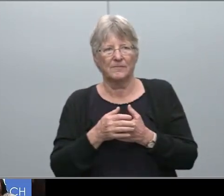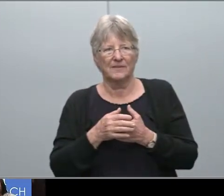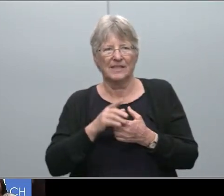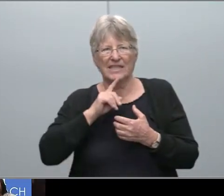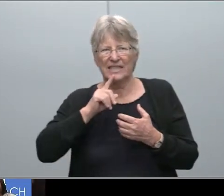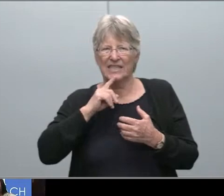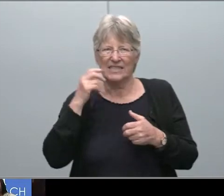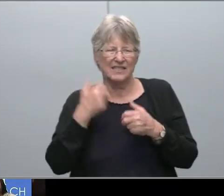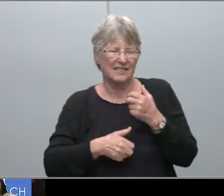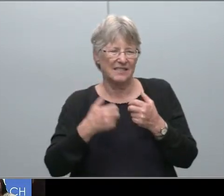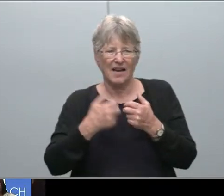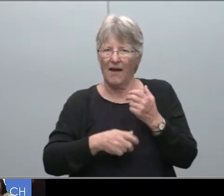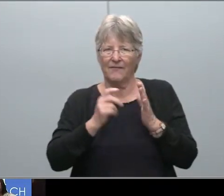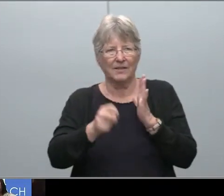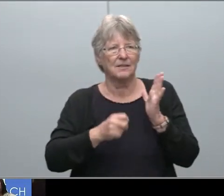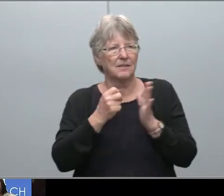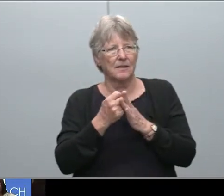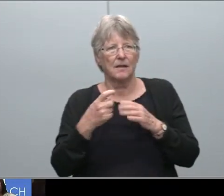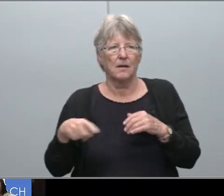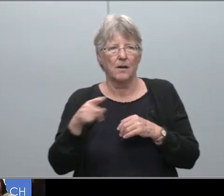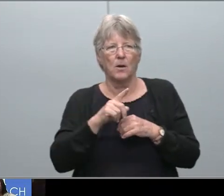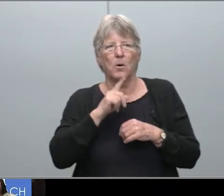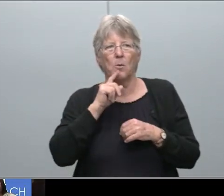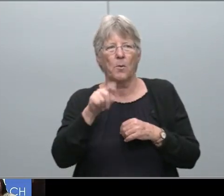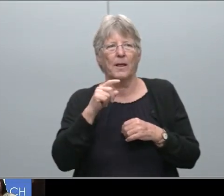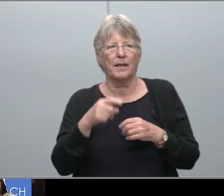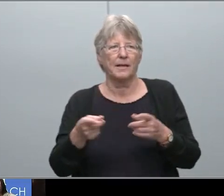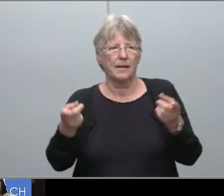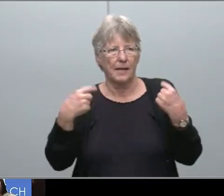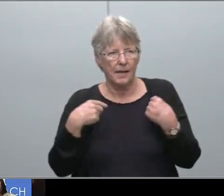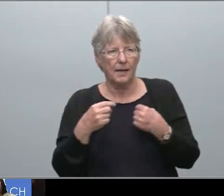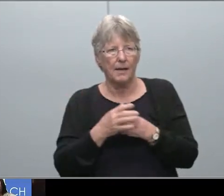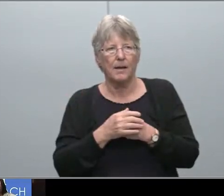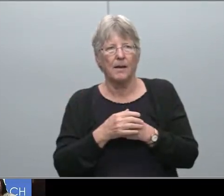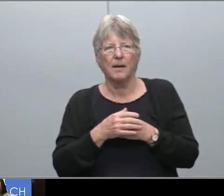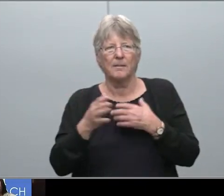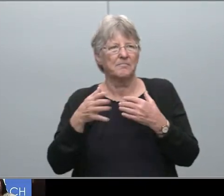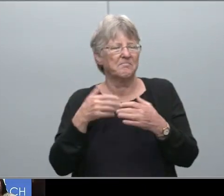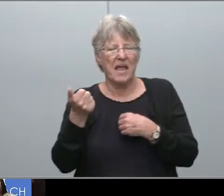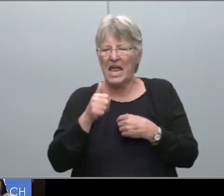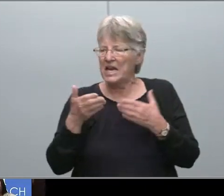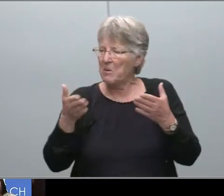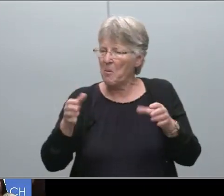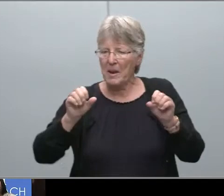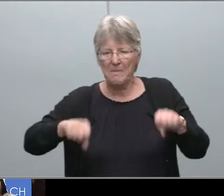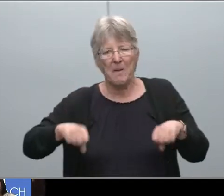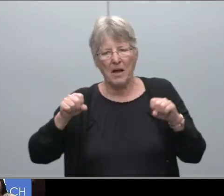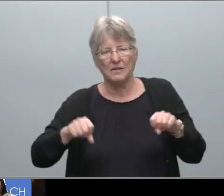there's another dynamic that we, together, that we are missing.